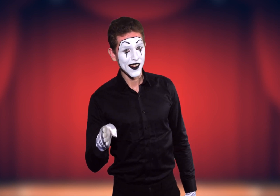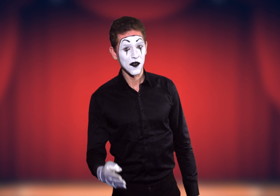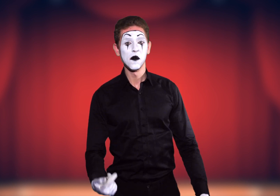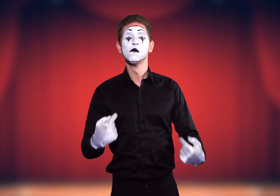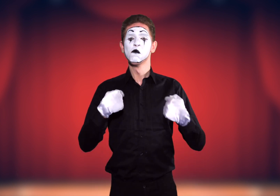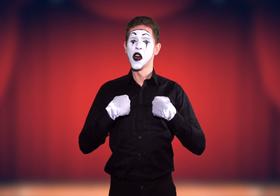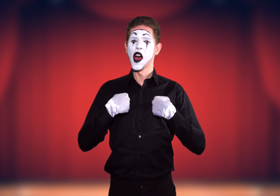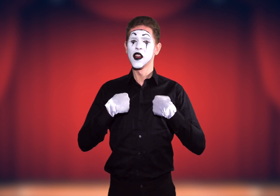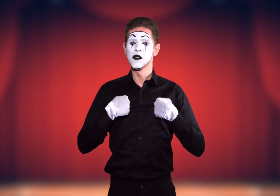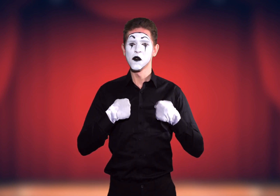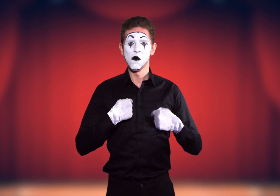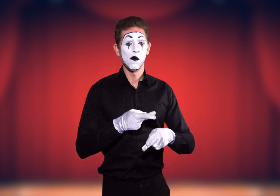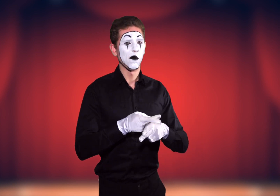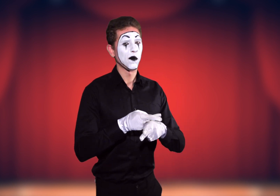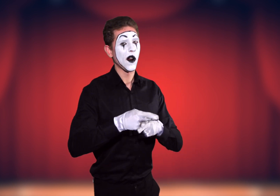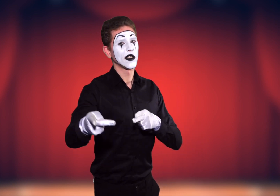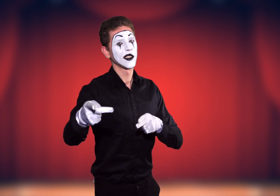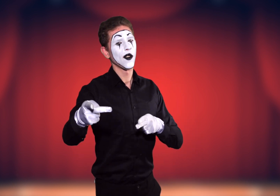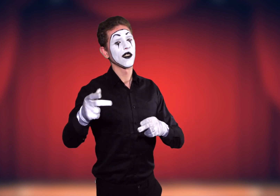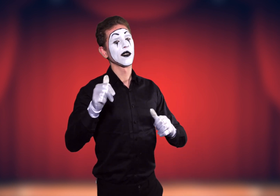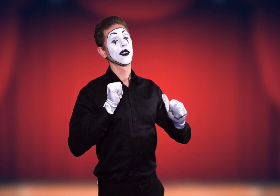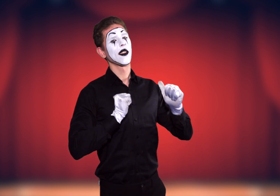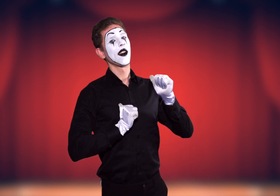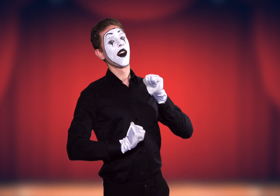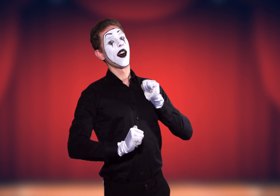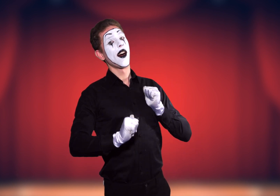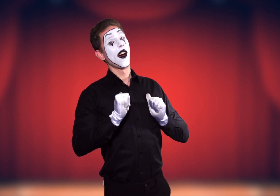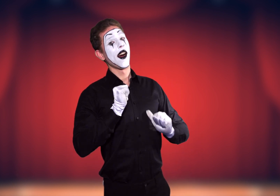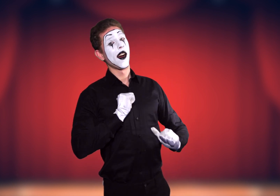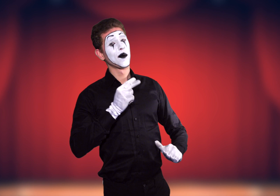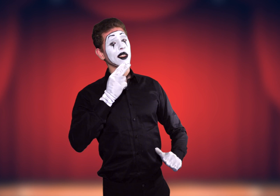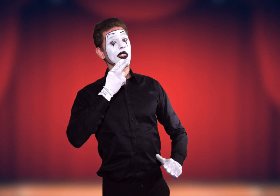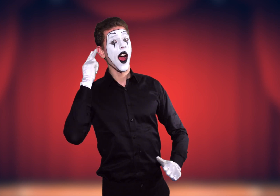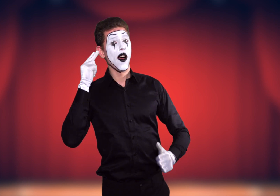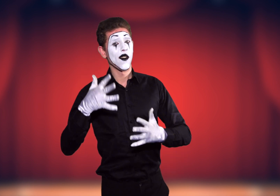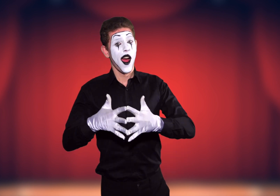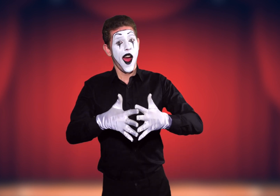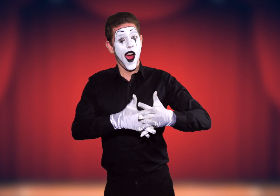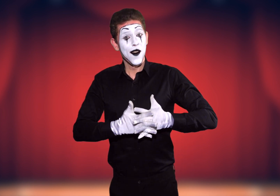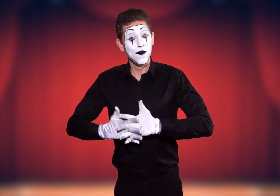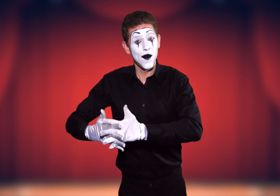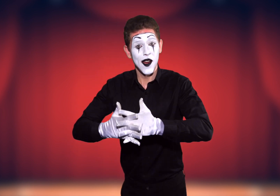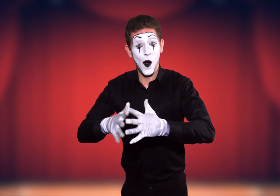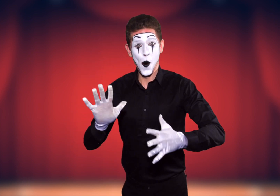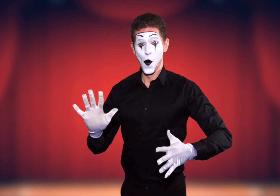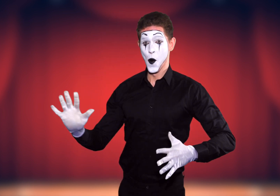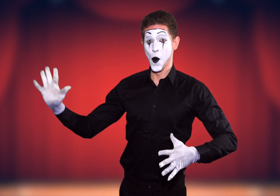I am a professional deaf actor in America.